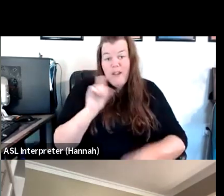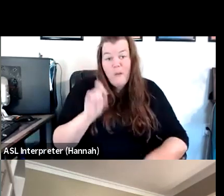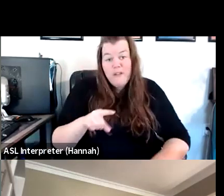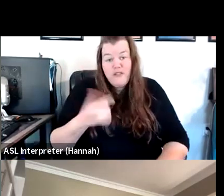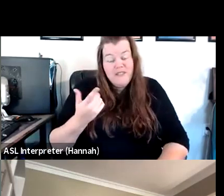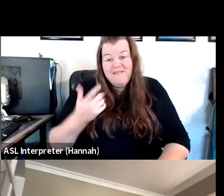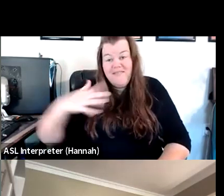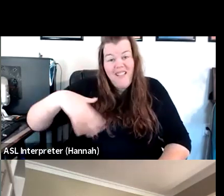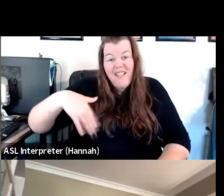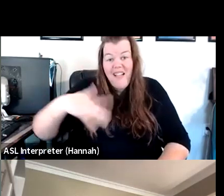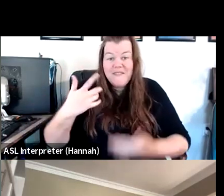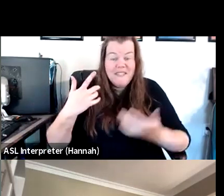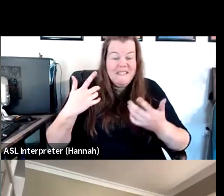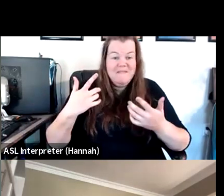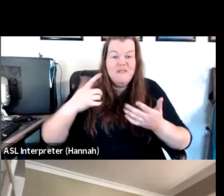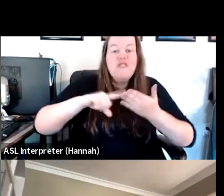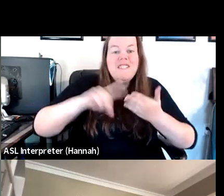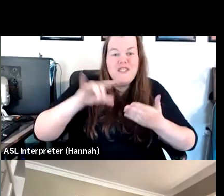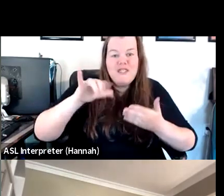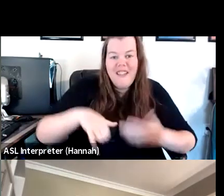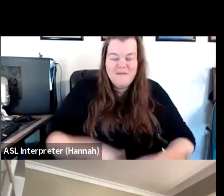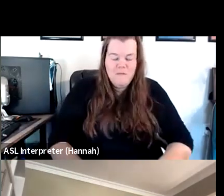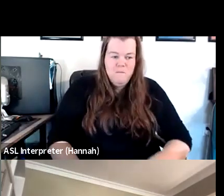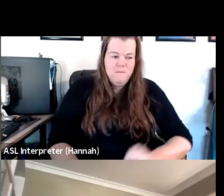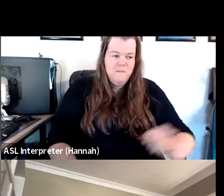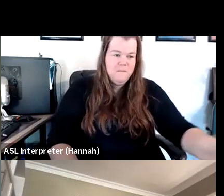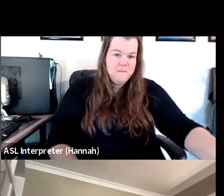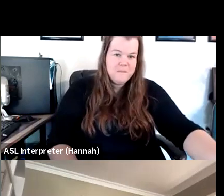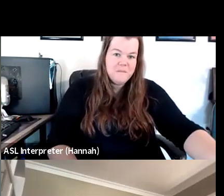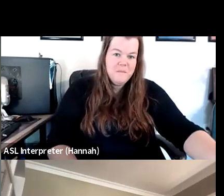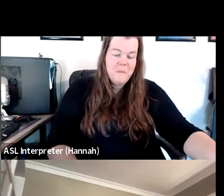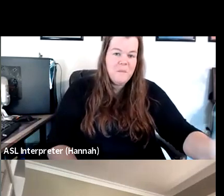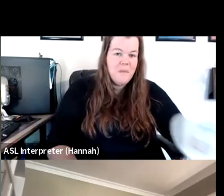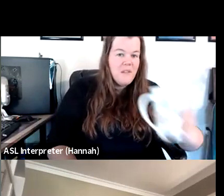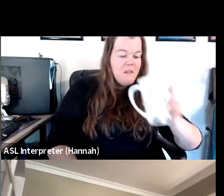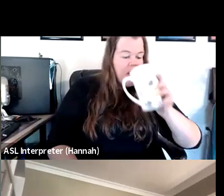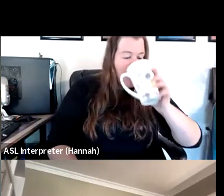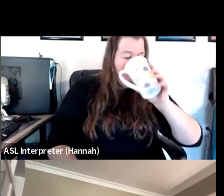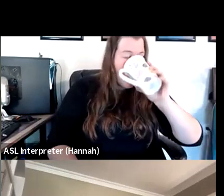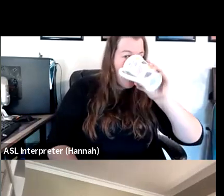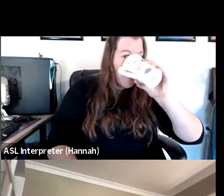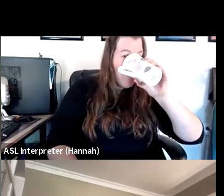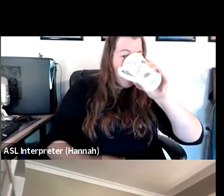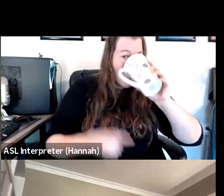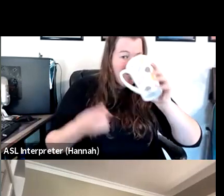to that point my research. It's not like you don't have other things to do all day long, Justin.